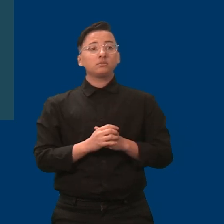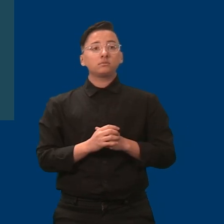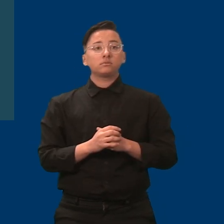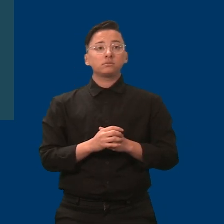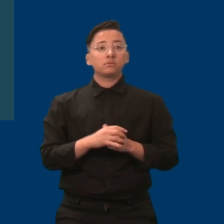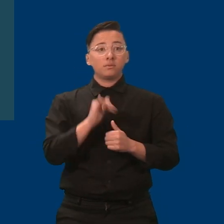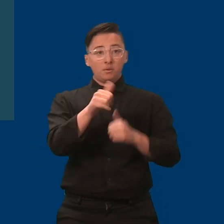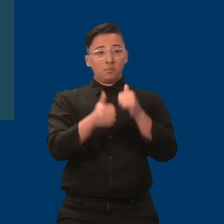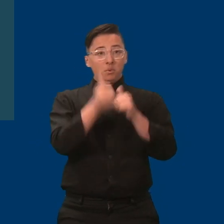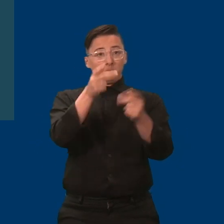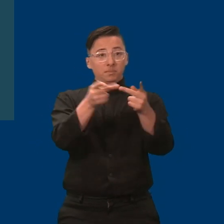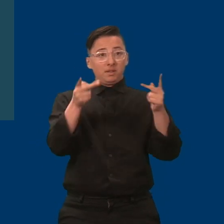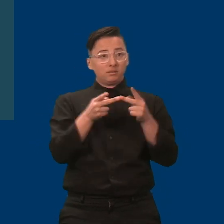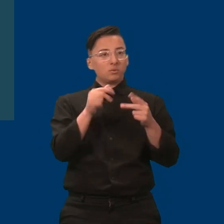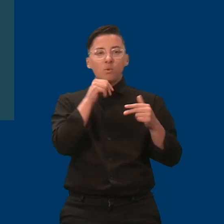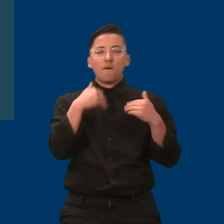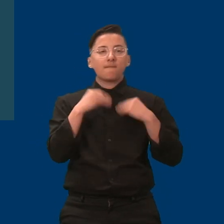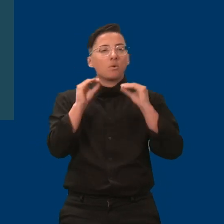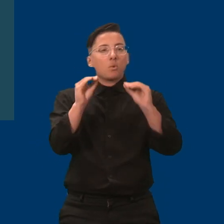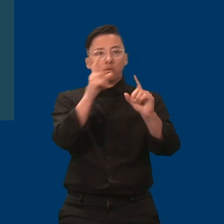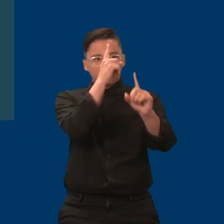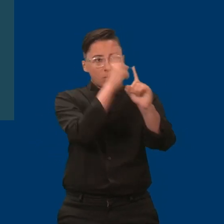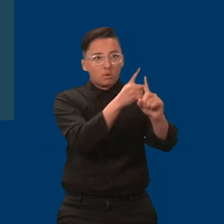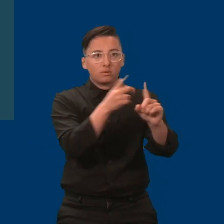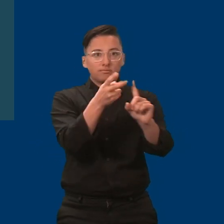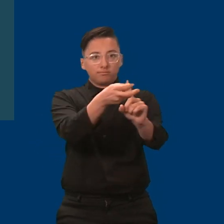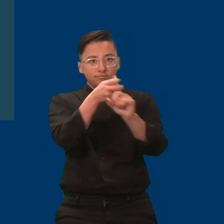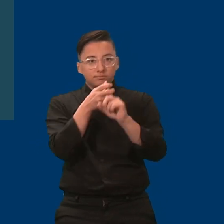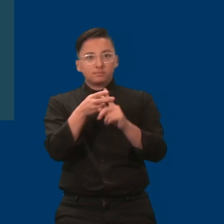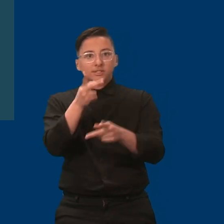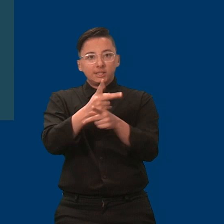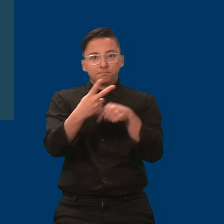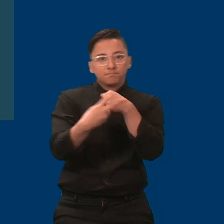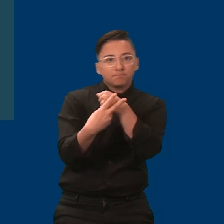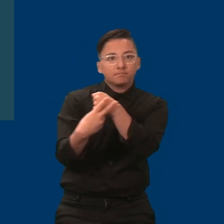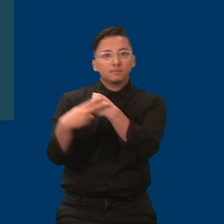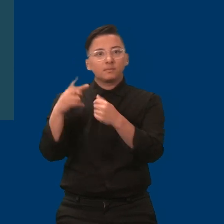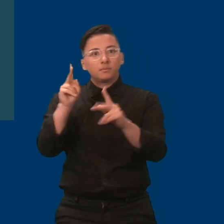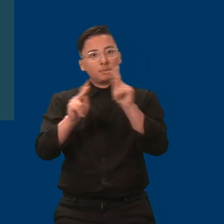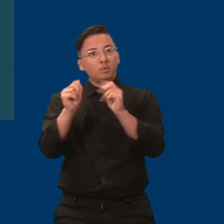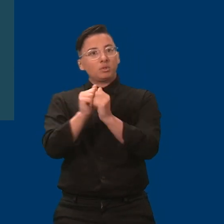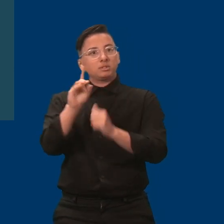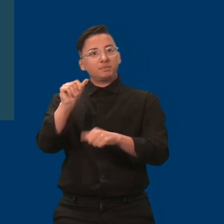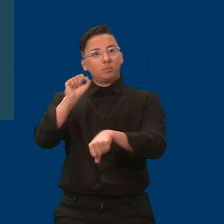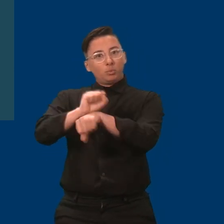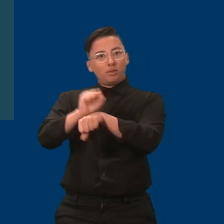persons with disabilities. And in the private sector, where most Minnesota jobs are found,